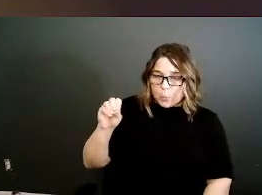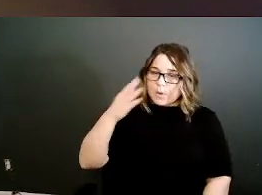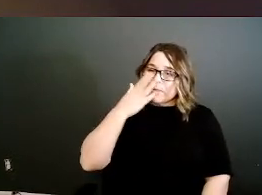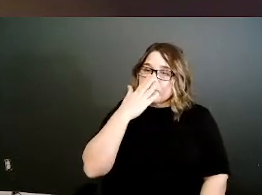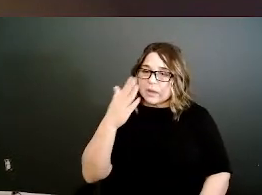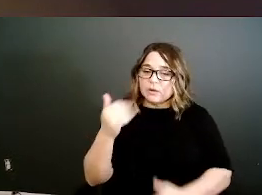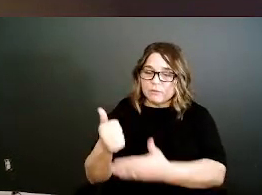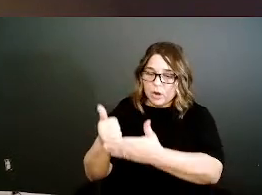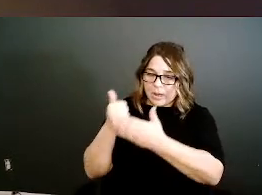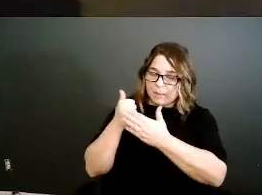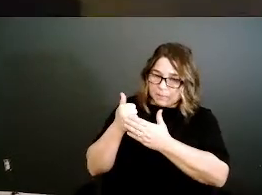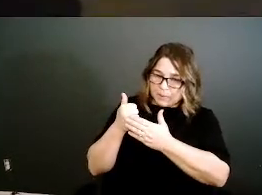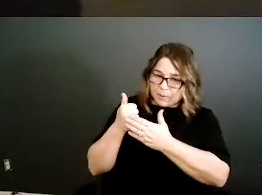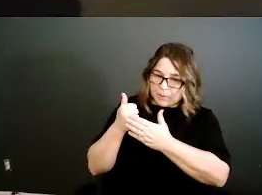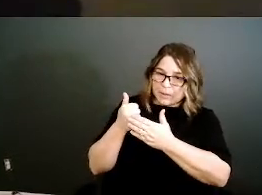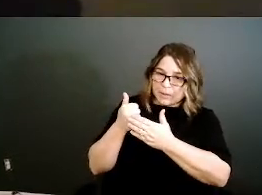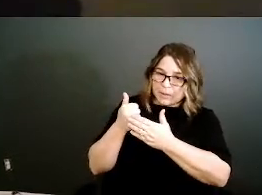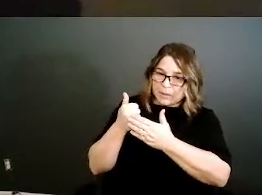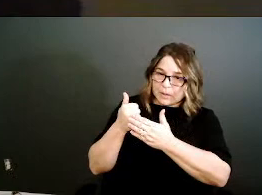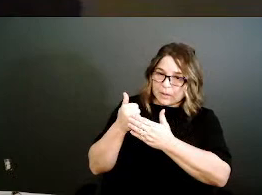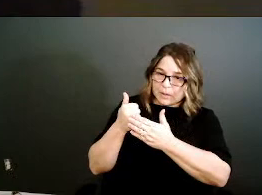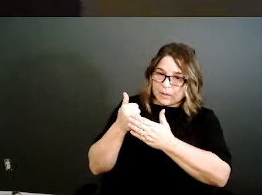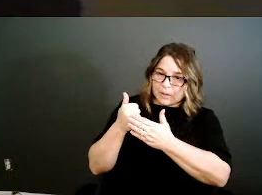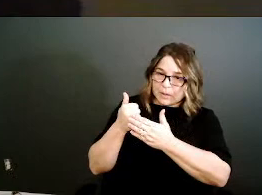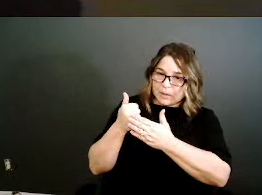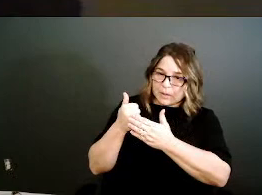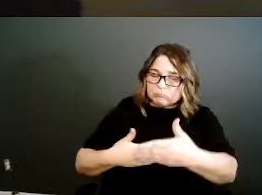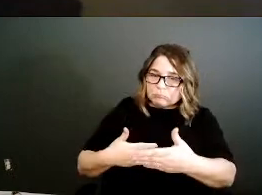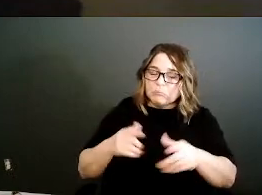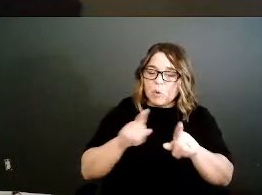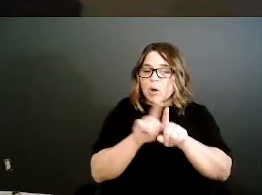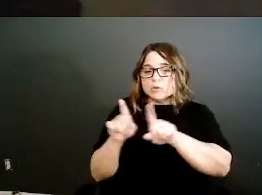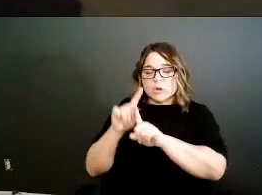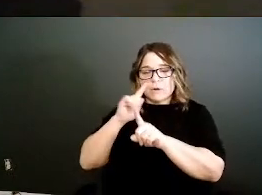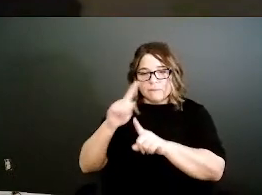HEAR-HEAR, THREE CHEERS FOR BENDER. ≫ COUNCIL PRESIDENT BENDER: THANK YOU. COUNCIL MEMBER CANO.